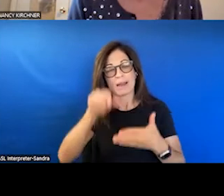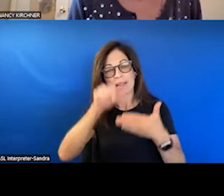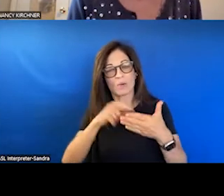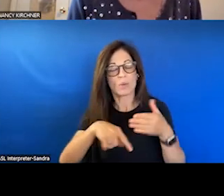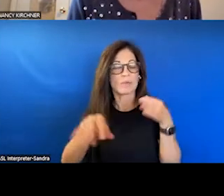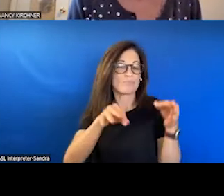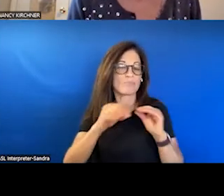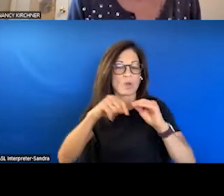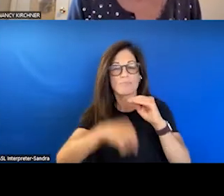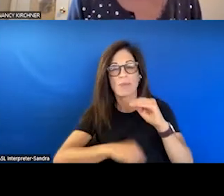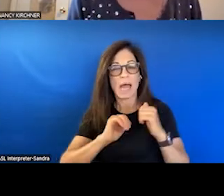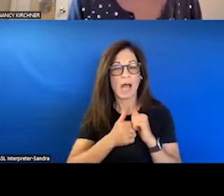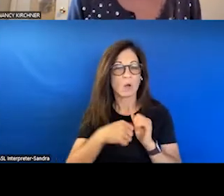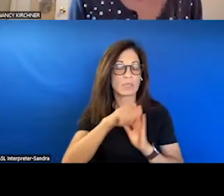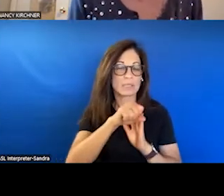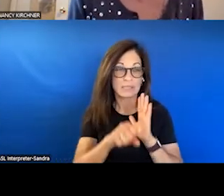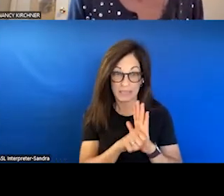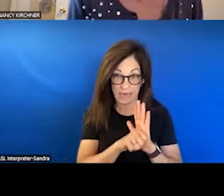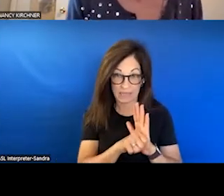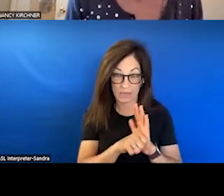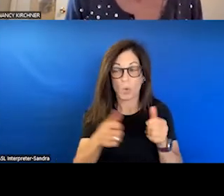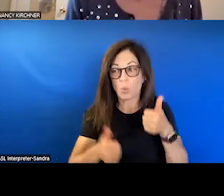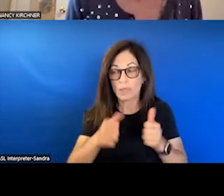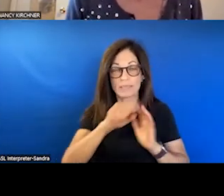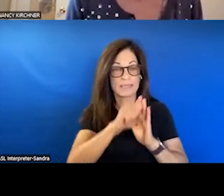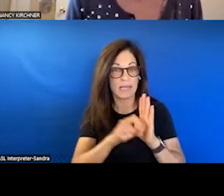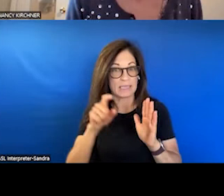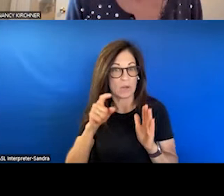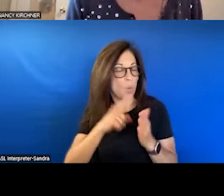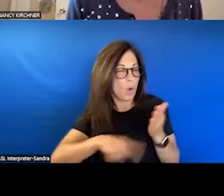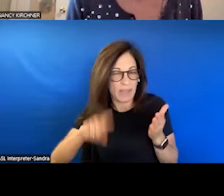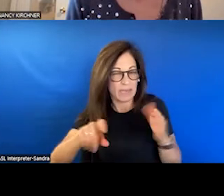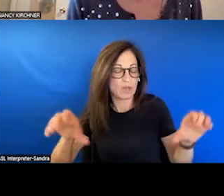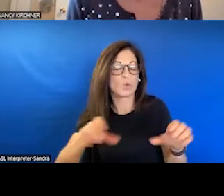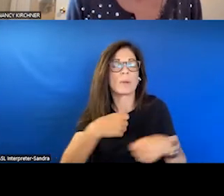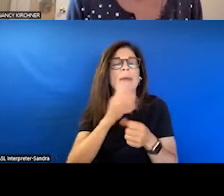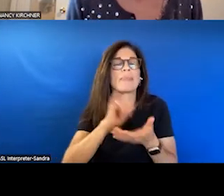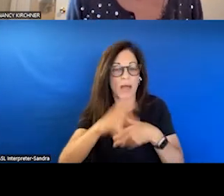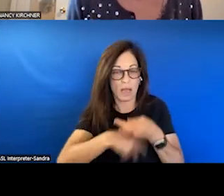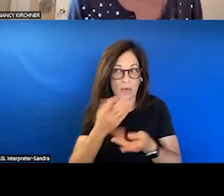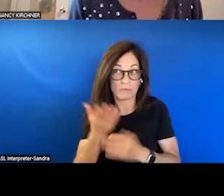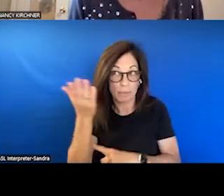HOW STATE, WHAT STATES WOULD NEED TO DO TO MAKE THOSE KINDS OF SUBMISSIONS, AND STATES BECAUSE,